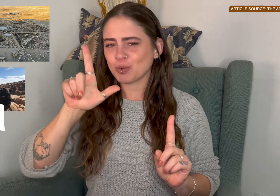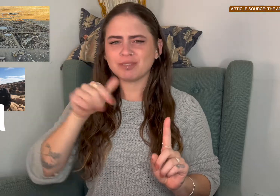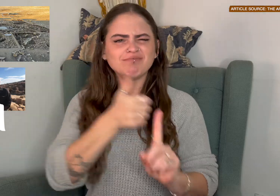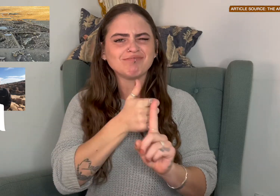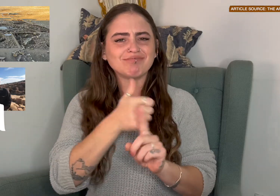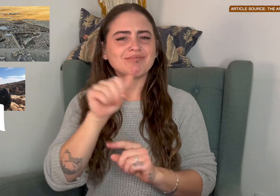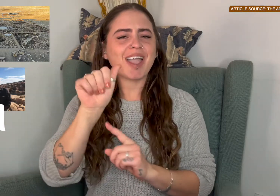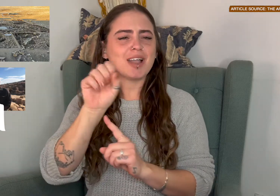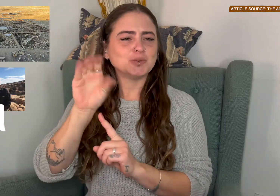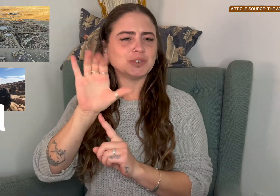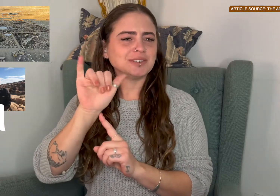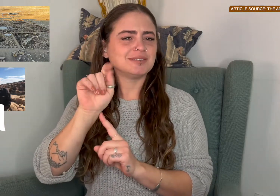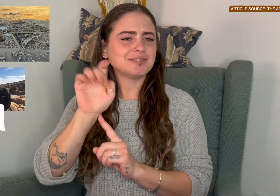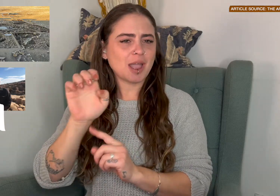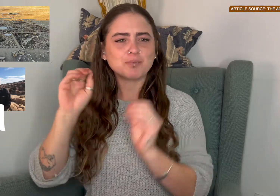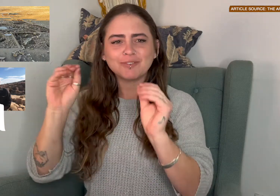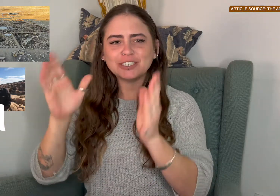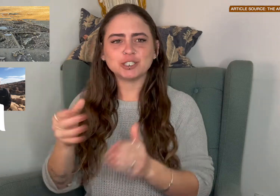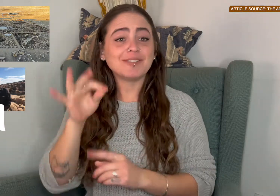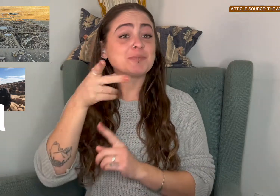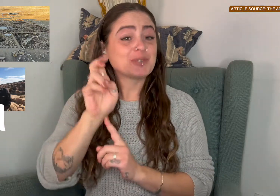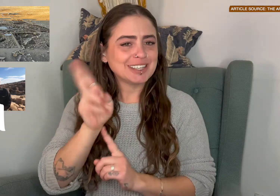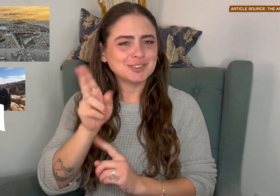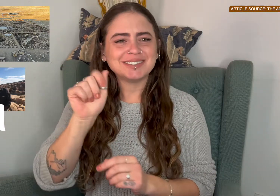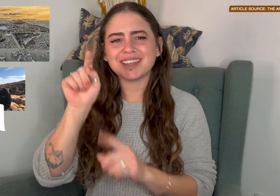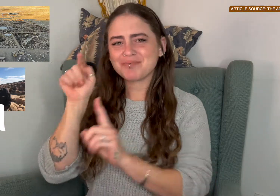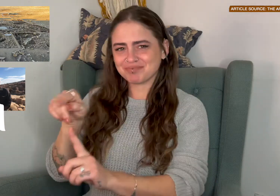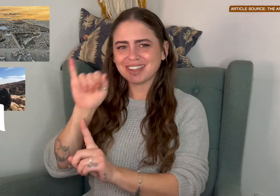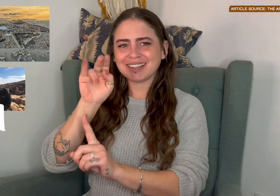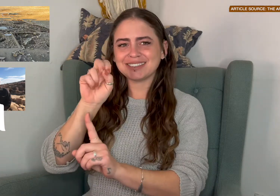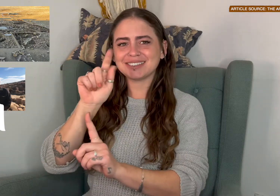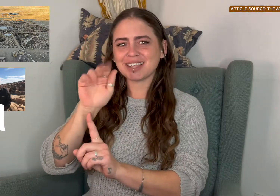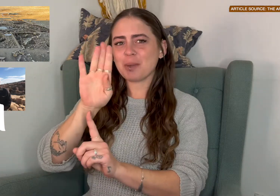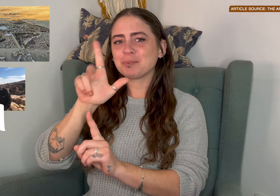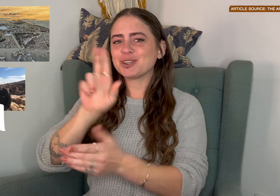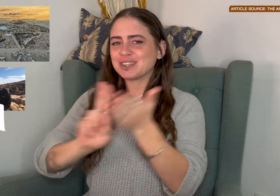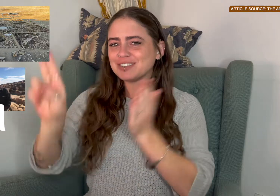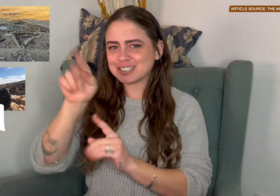an associate professor of prehistory at Istanbul University